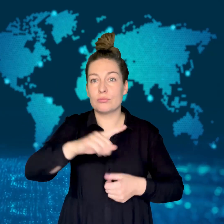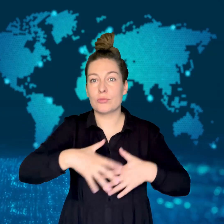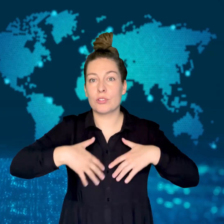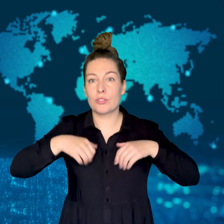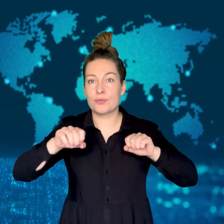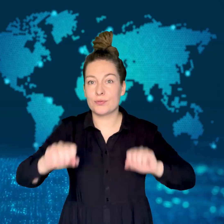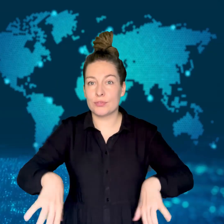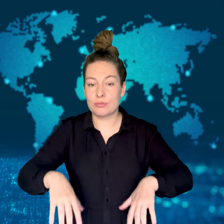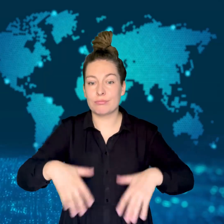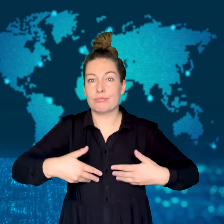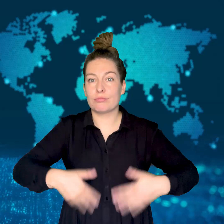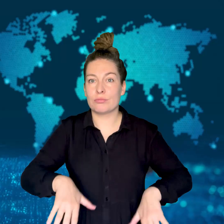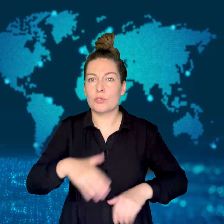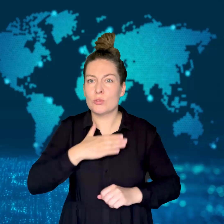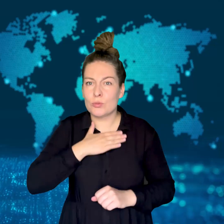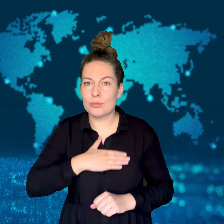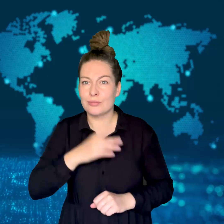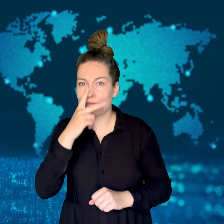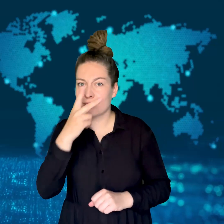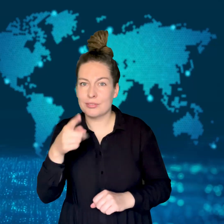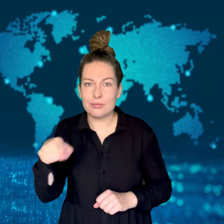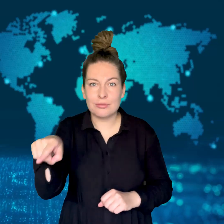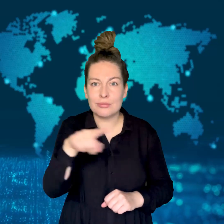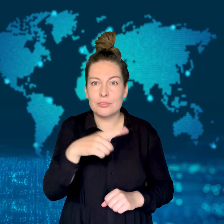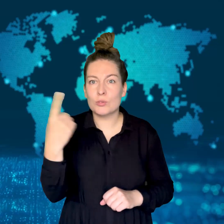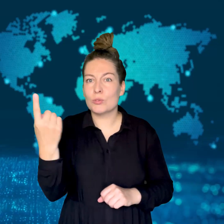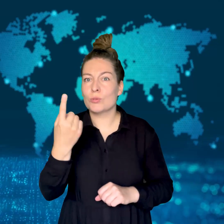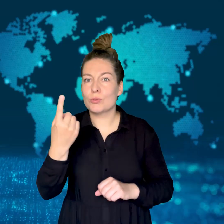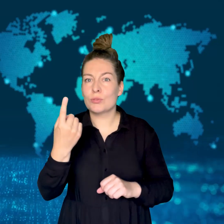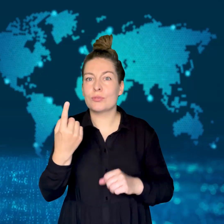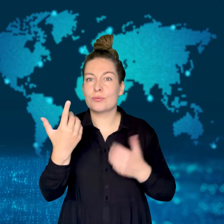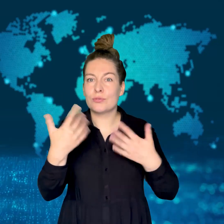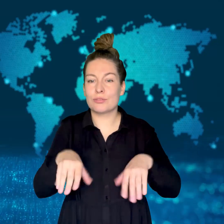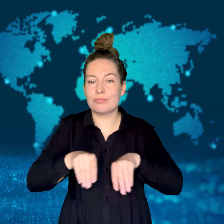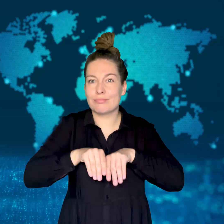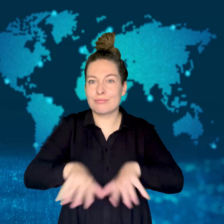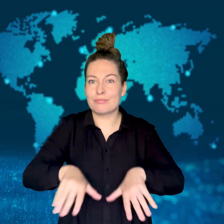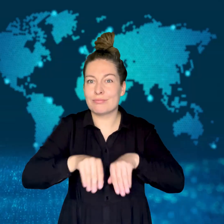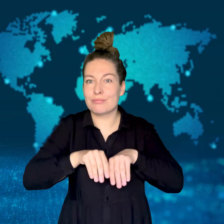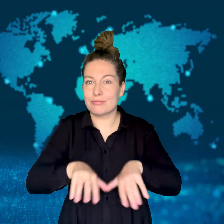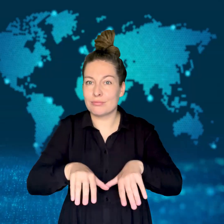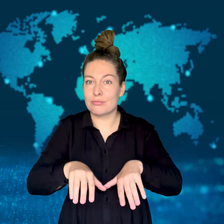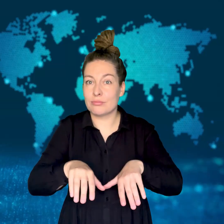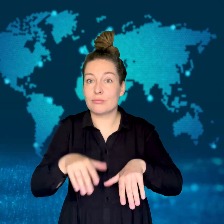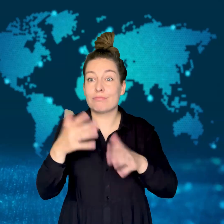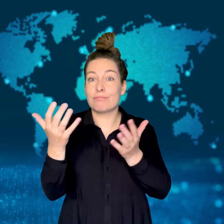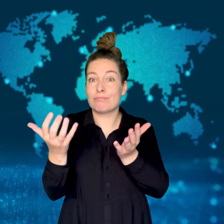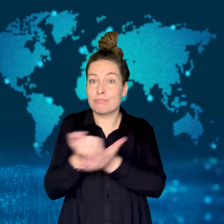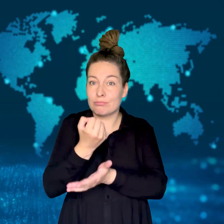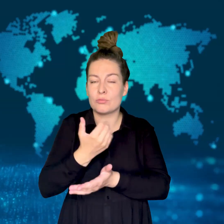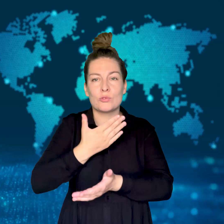It's alleged that the manager then rounded up the women